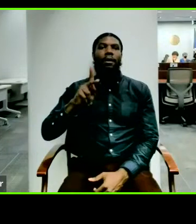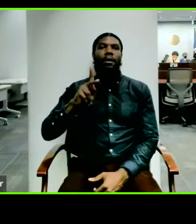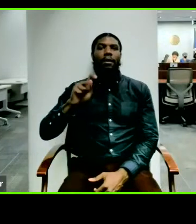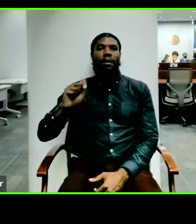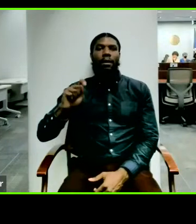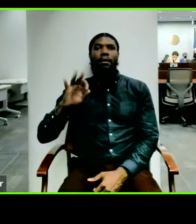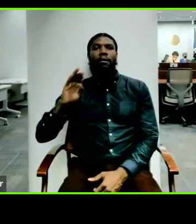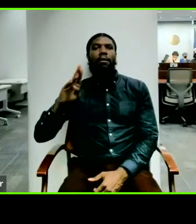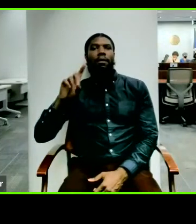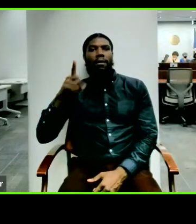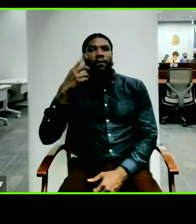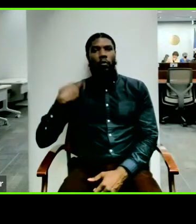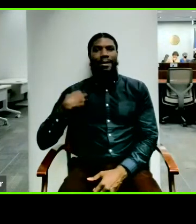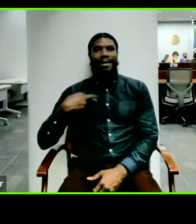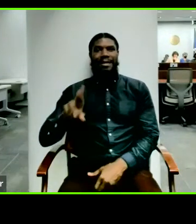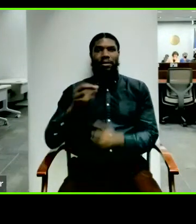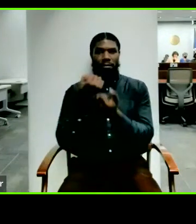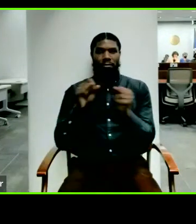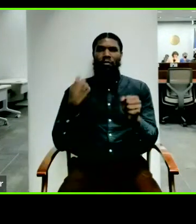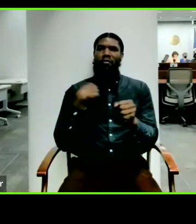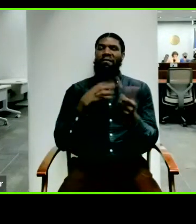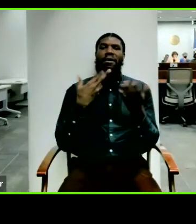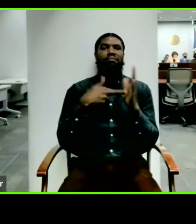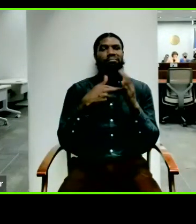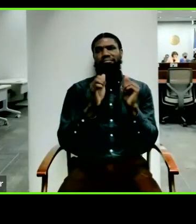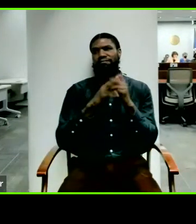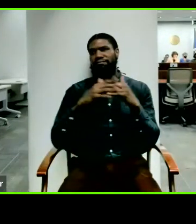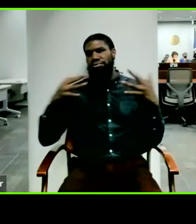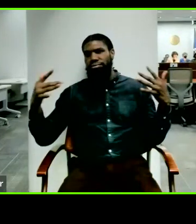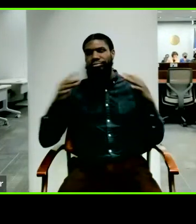we represented numerous individuals from diverse religious backgrounds.